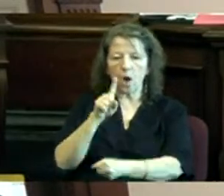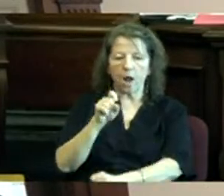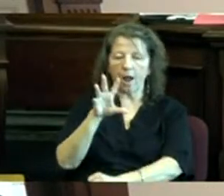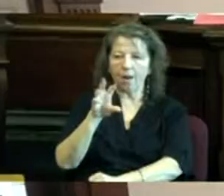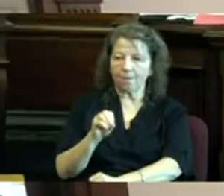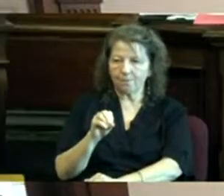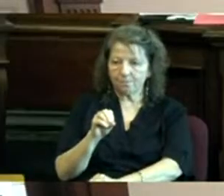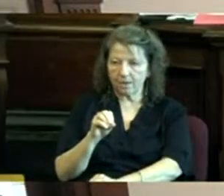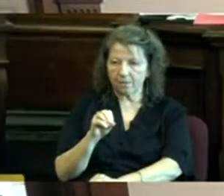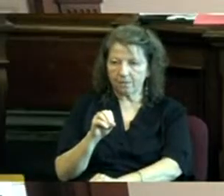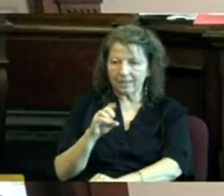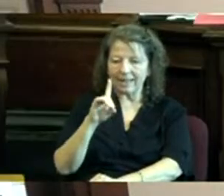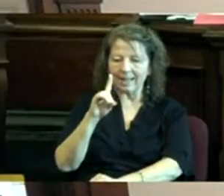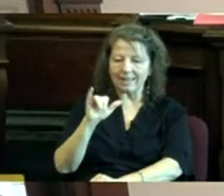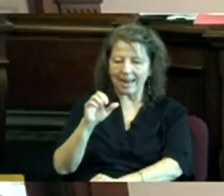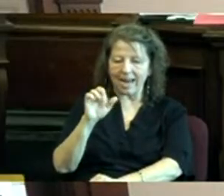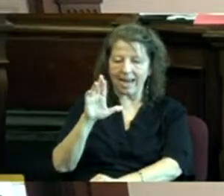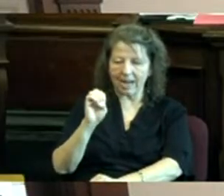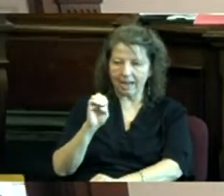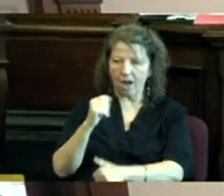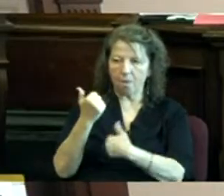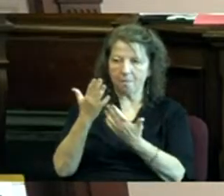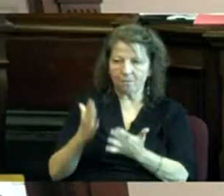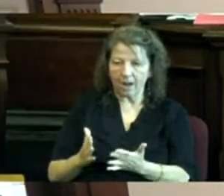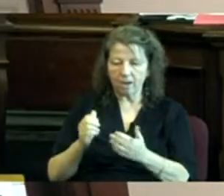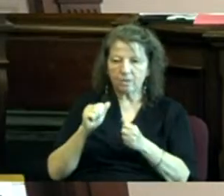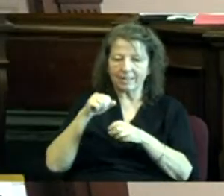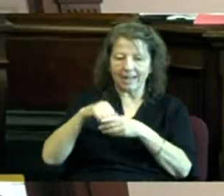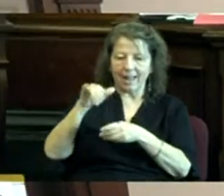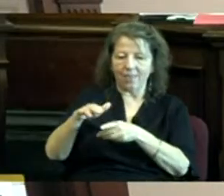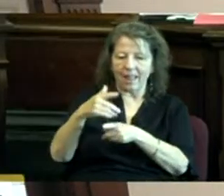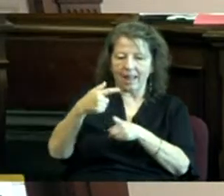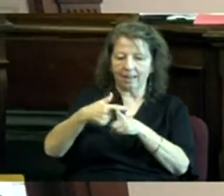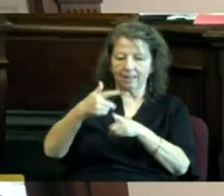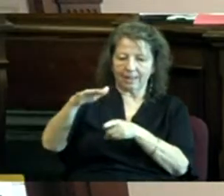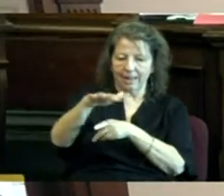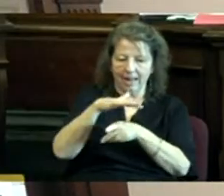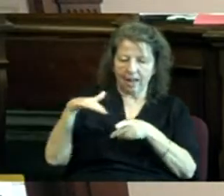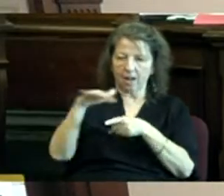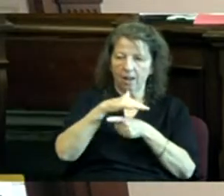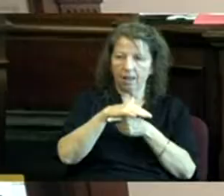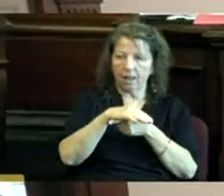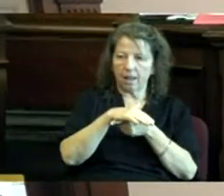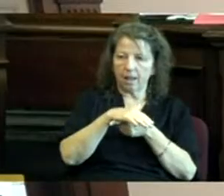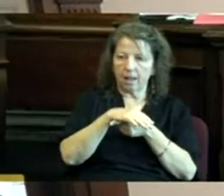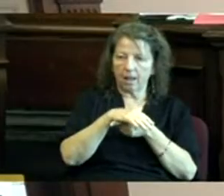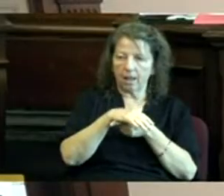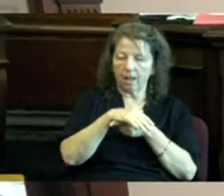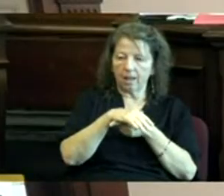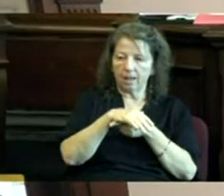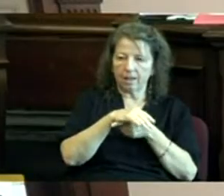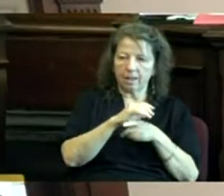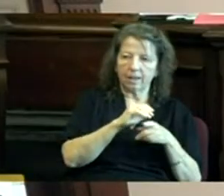the Civil War I found out, but they support 160 in-home daycare